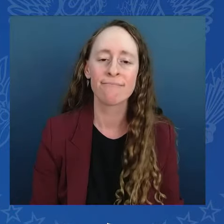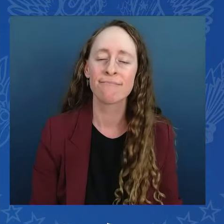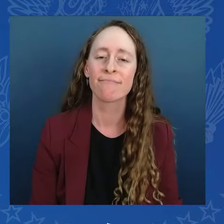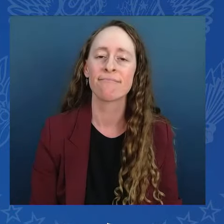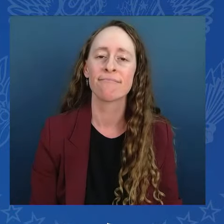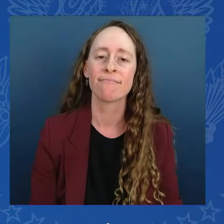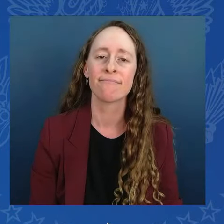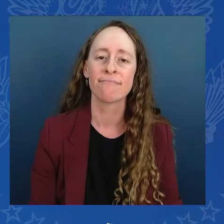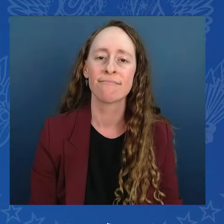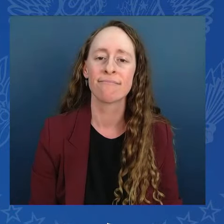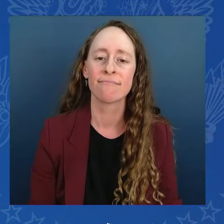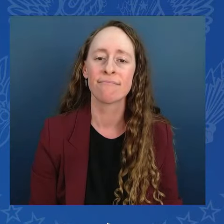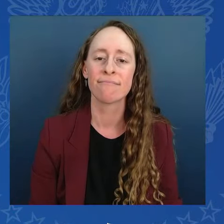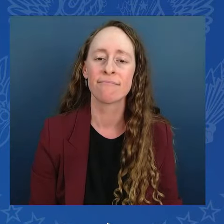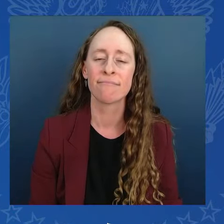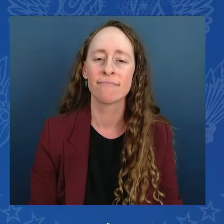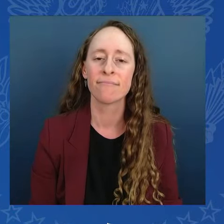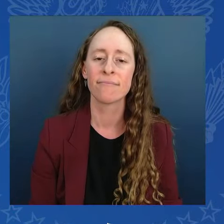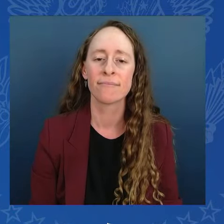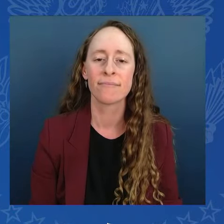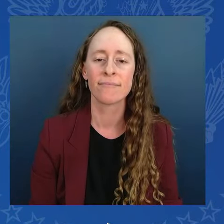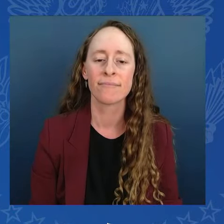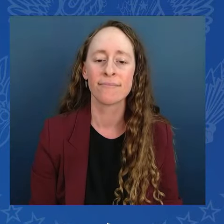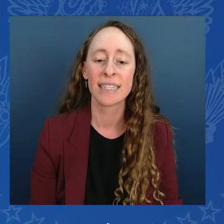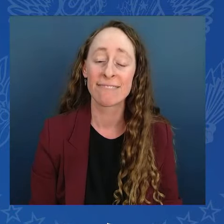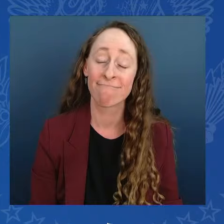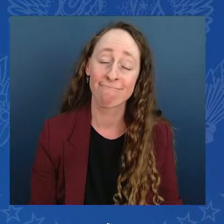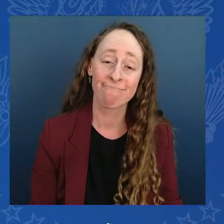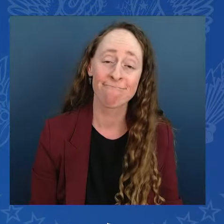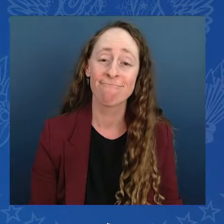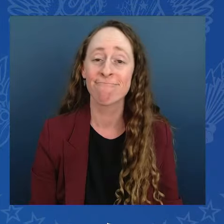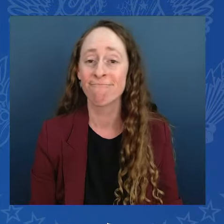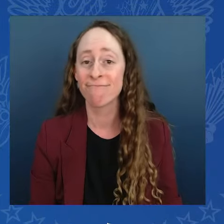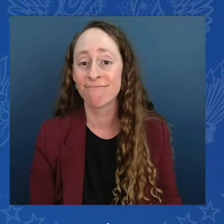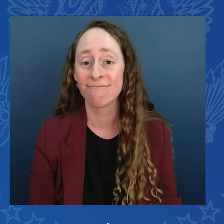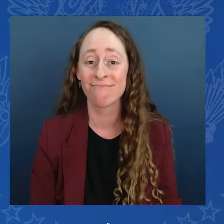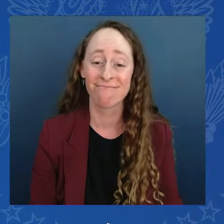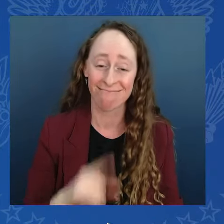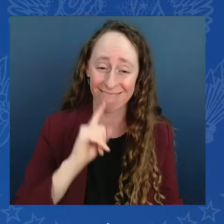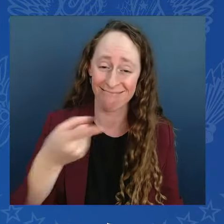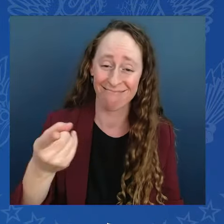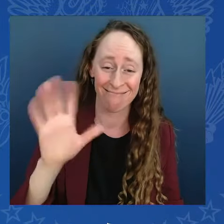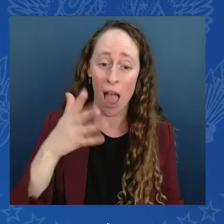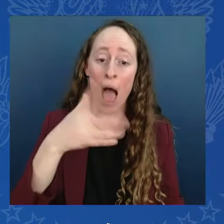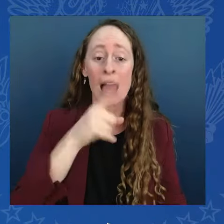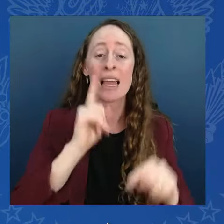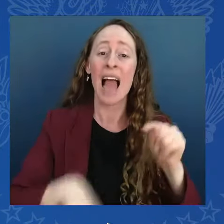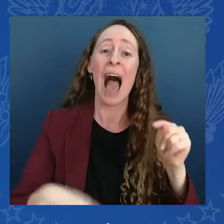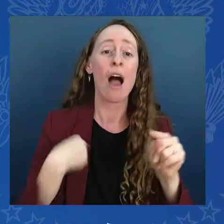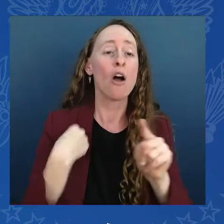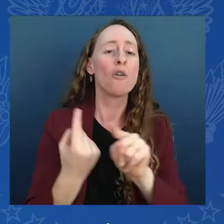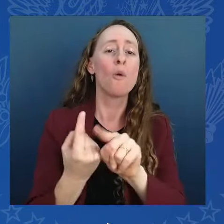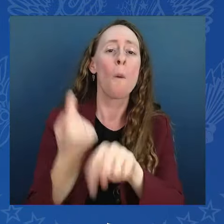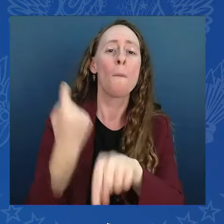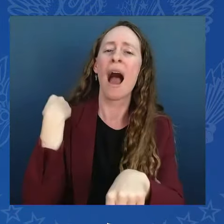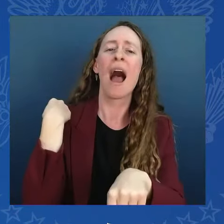Folks, in plain talk, we can't go backwards. We have to keep moving forward, protect the health